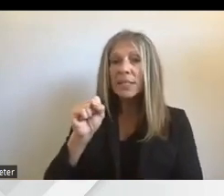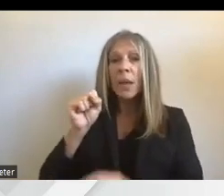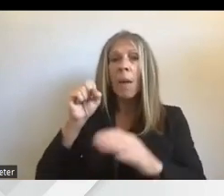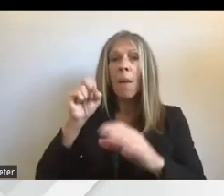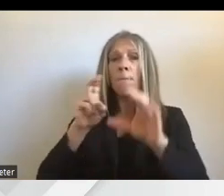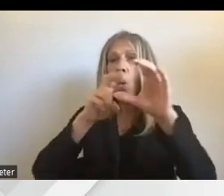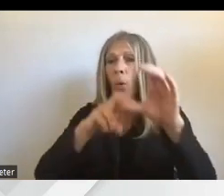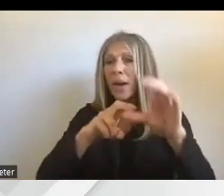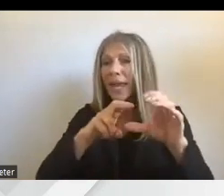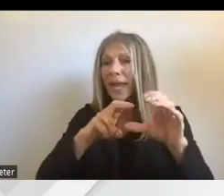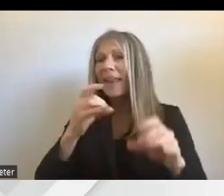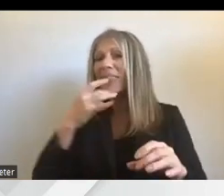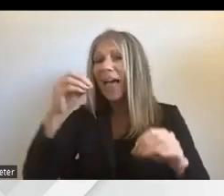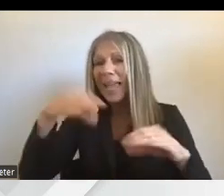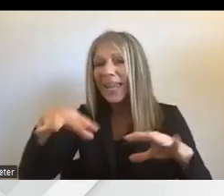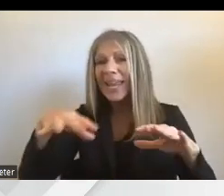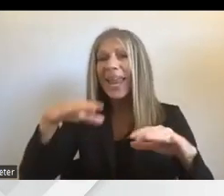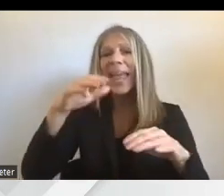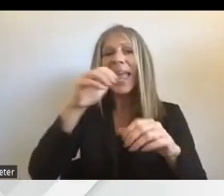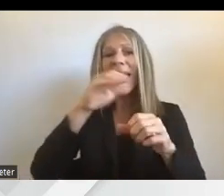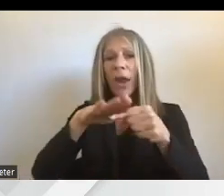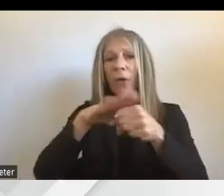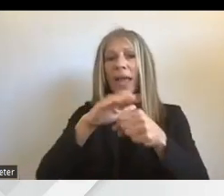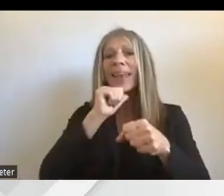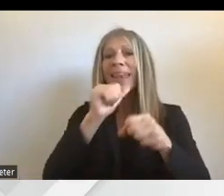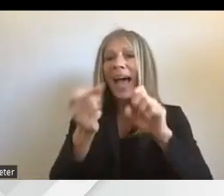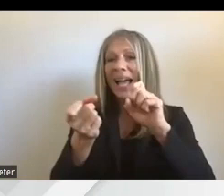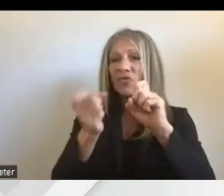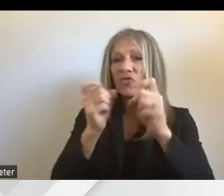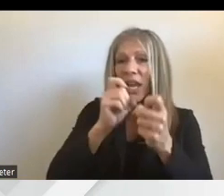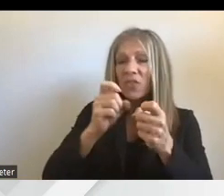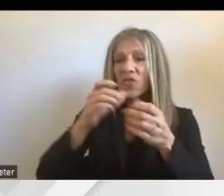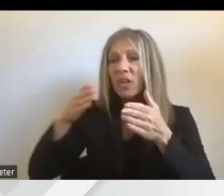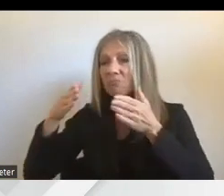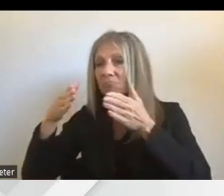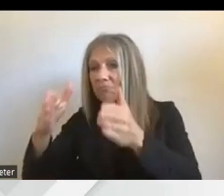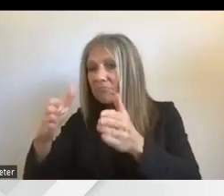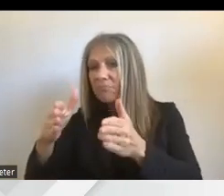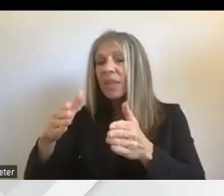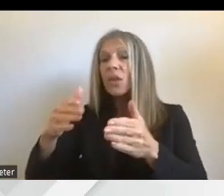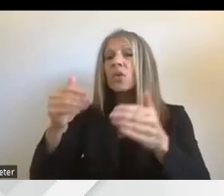not requiring complete reconstruction of the sidewalk all the way to the intersection. But